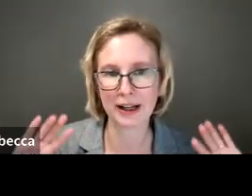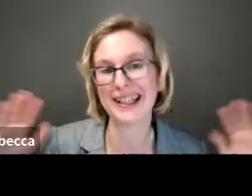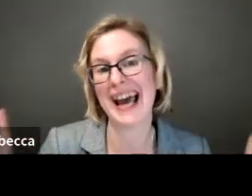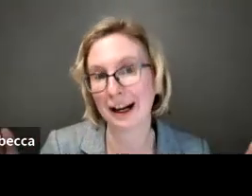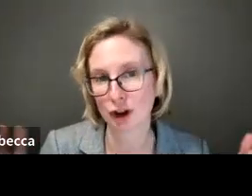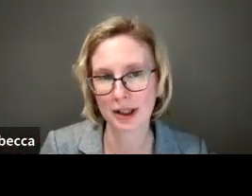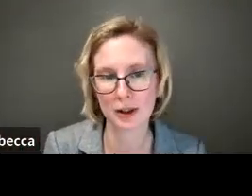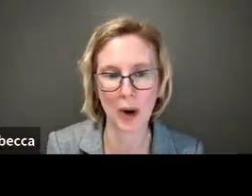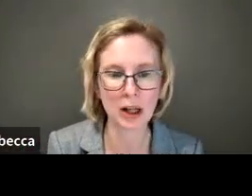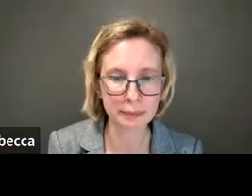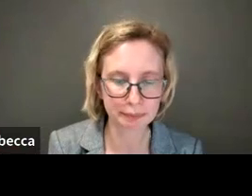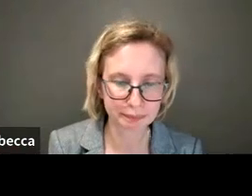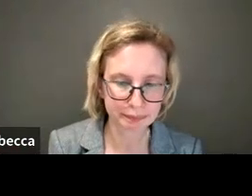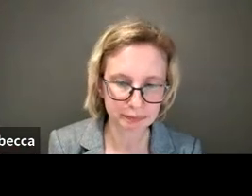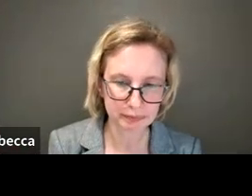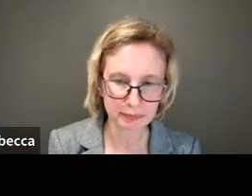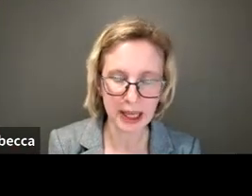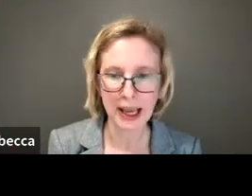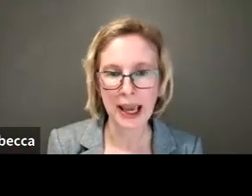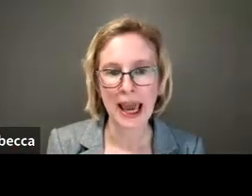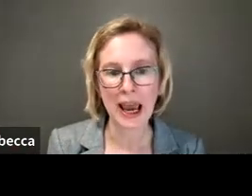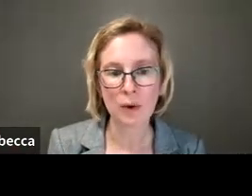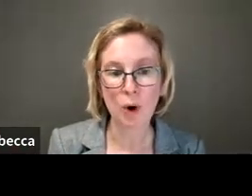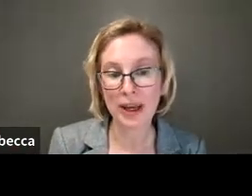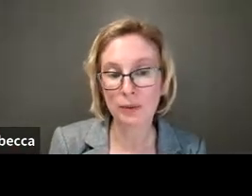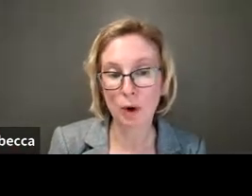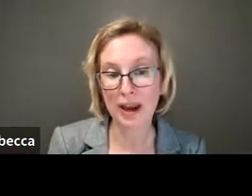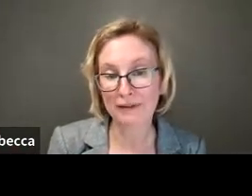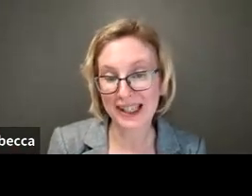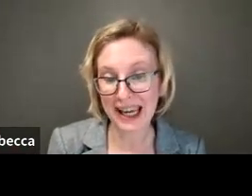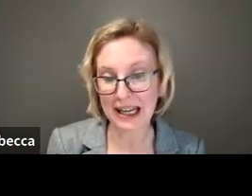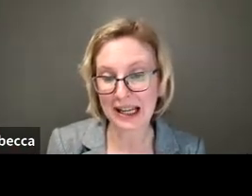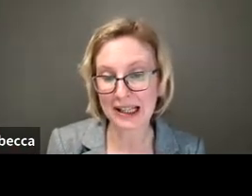kind of attached as well. And what we what we have seen is